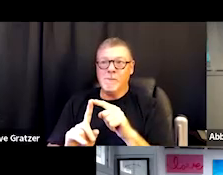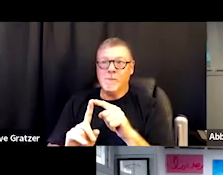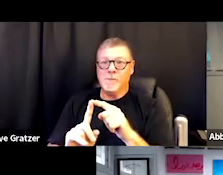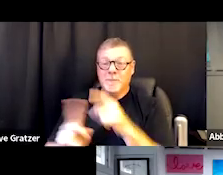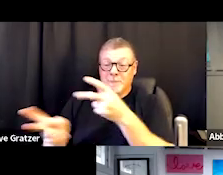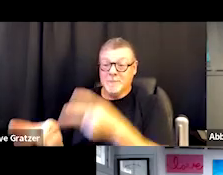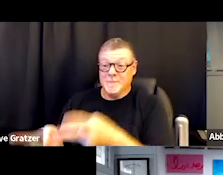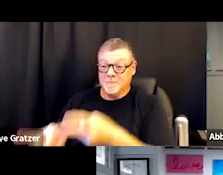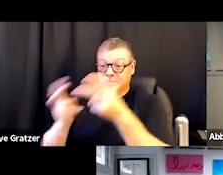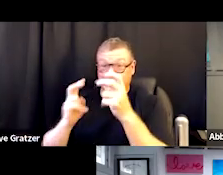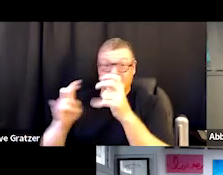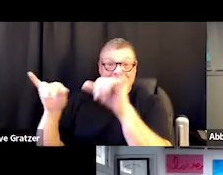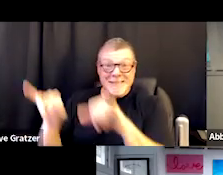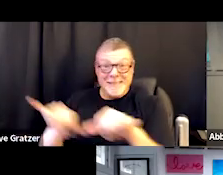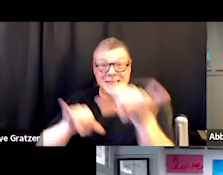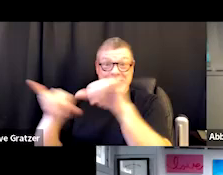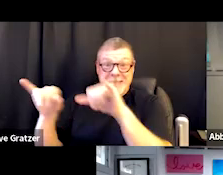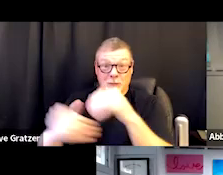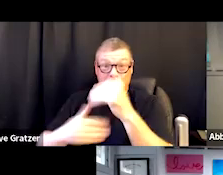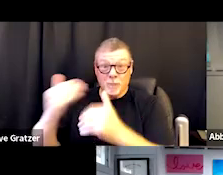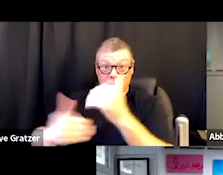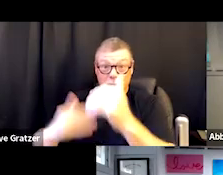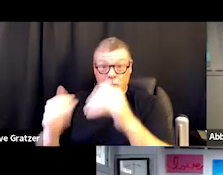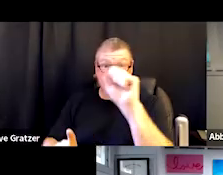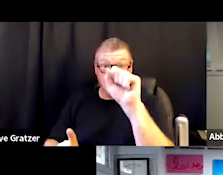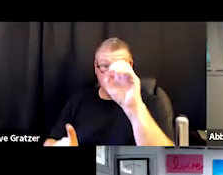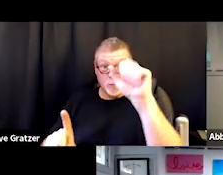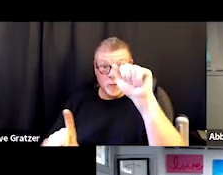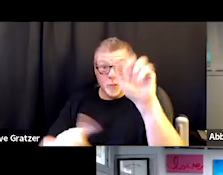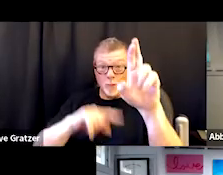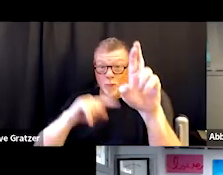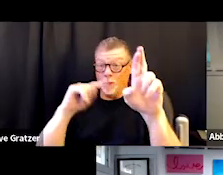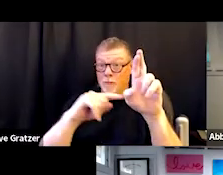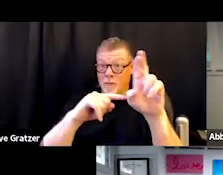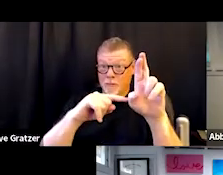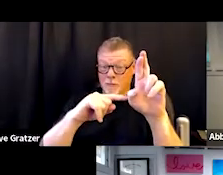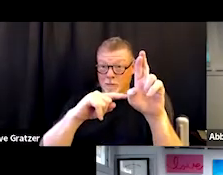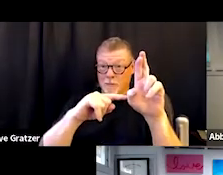that standard SOAR process and making it fit